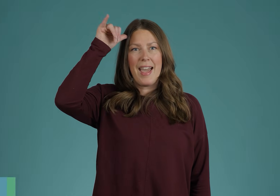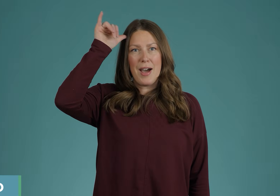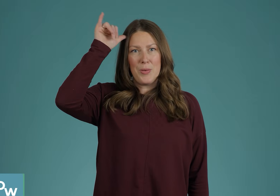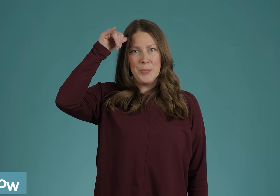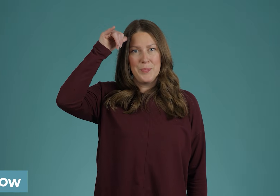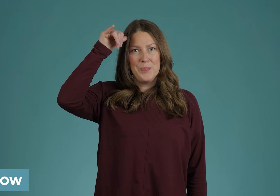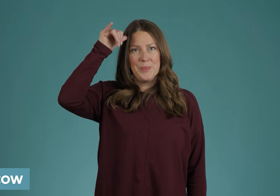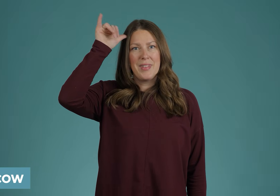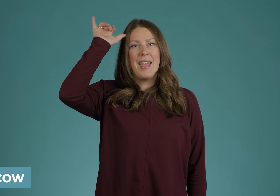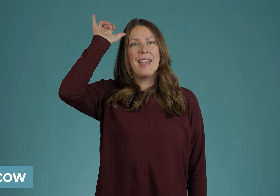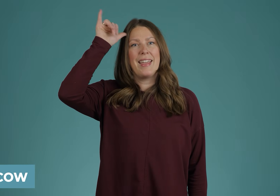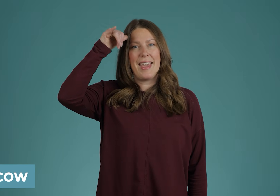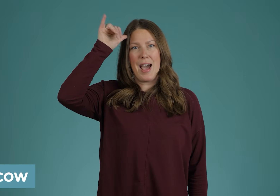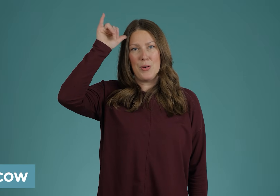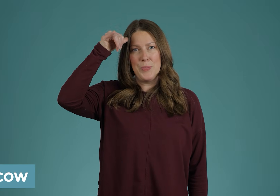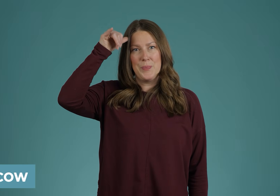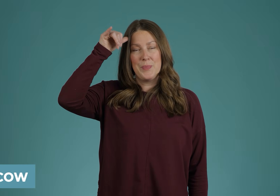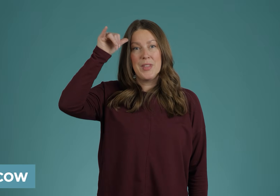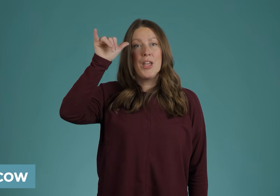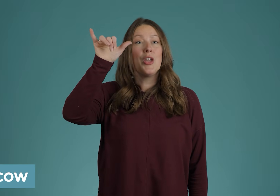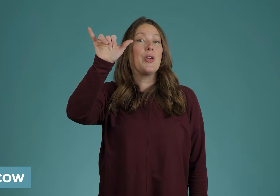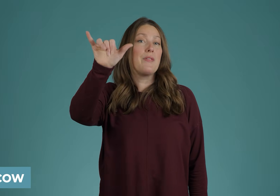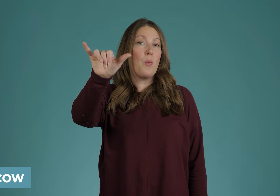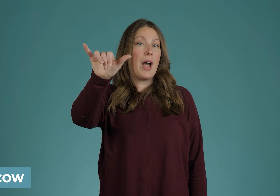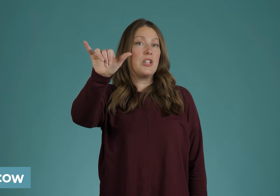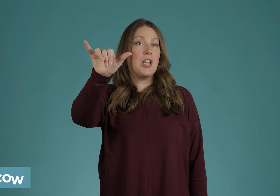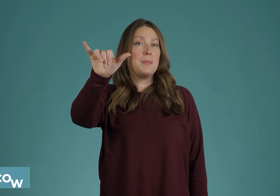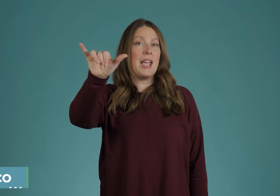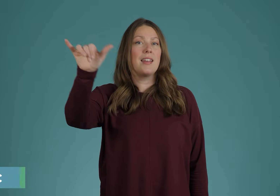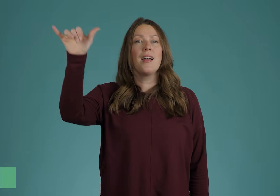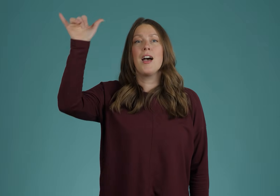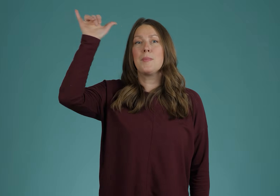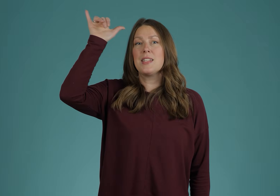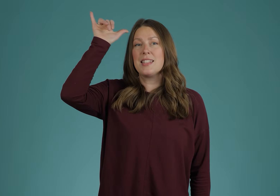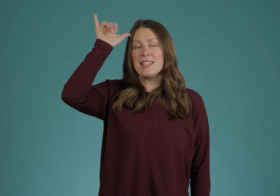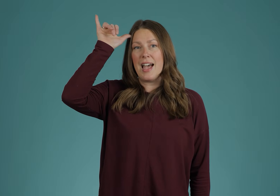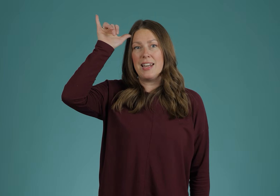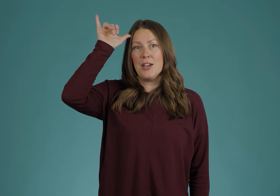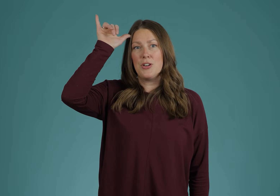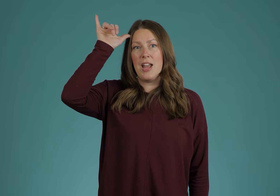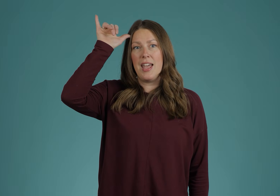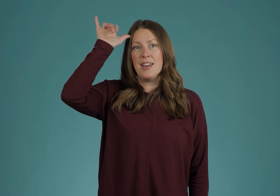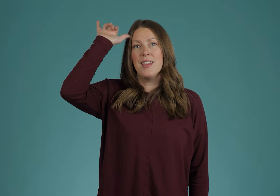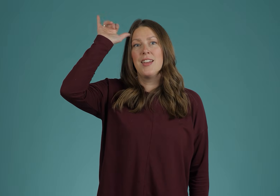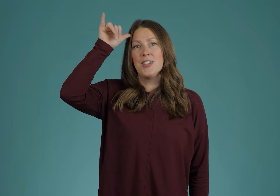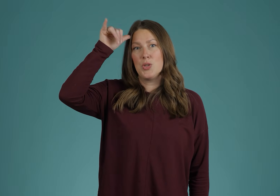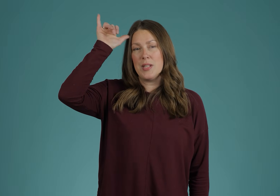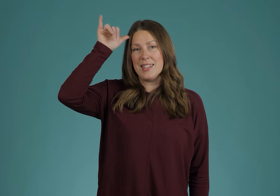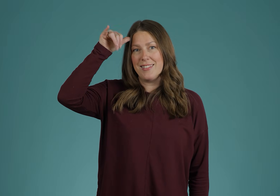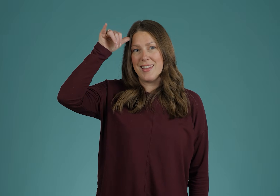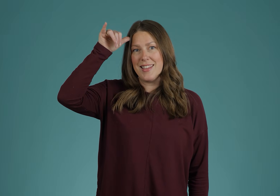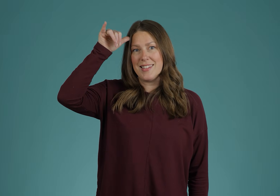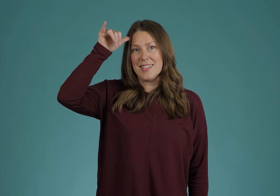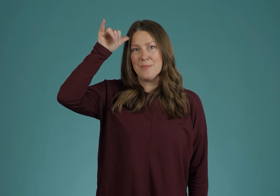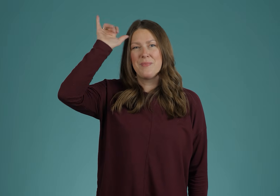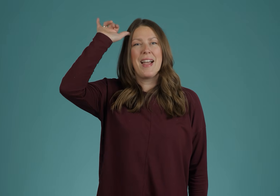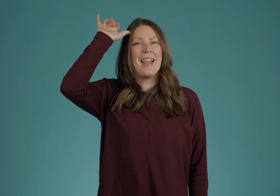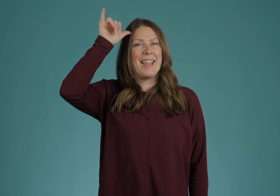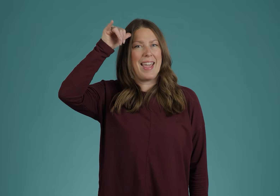Cow. Cow. You have a Y-shaped hand up to the